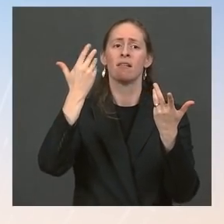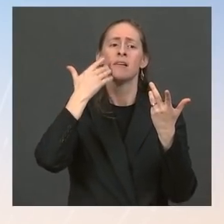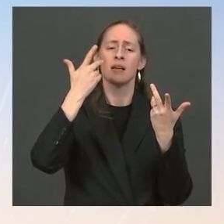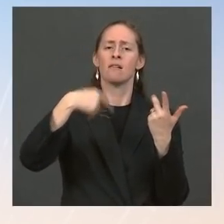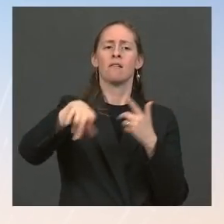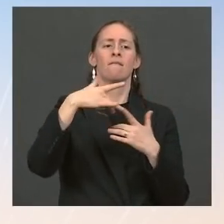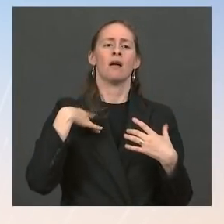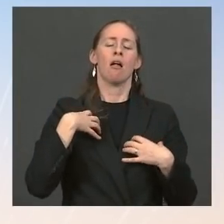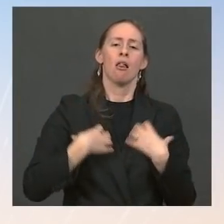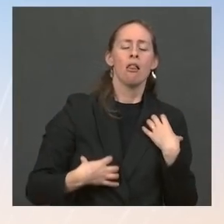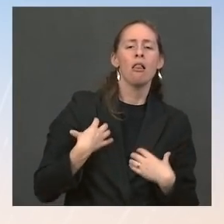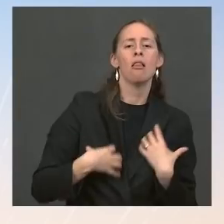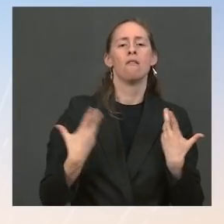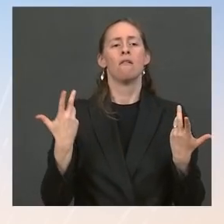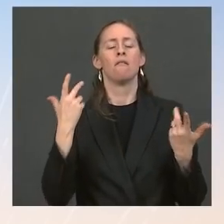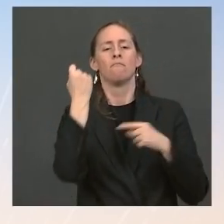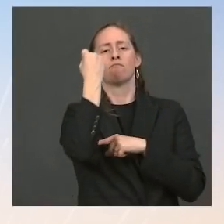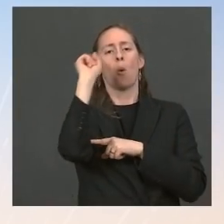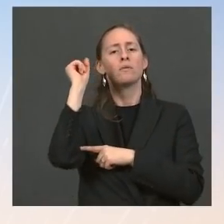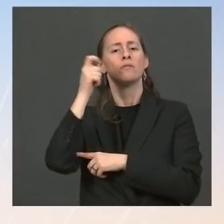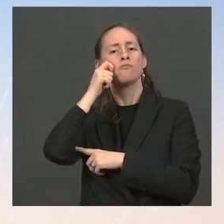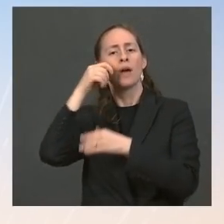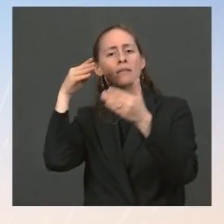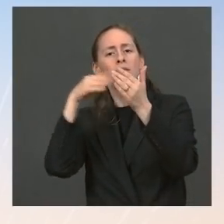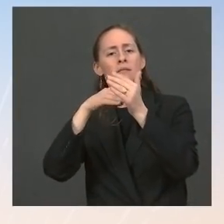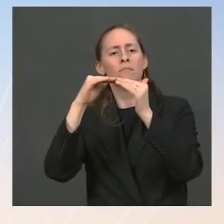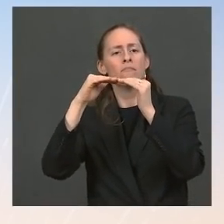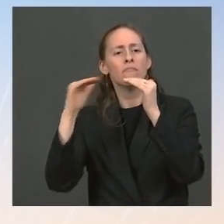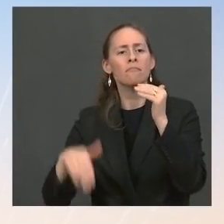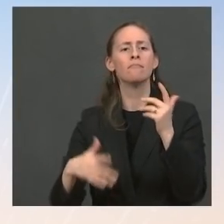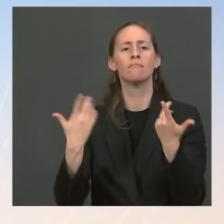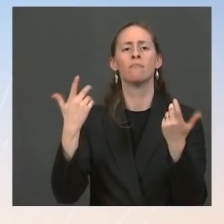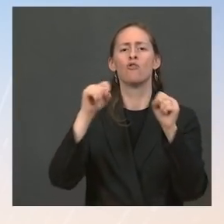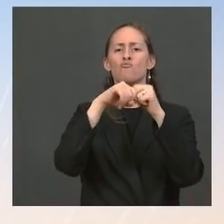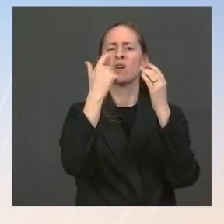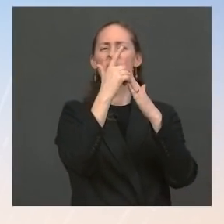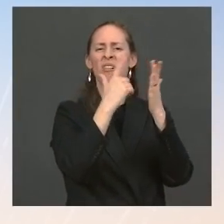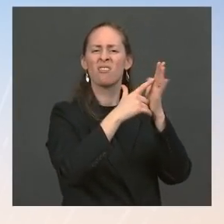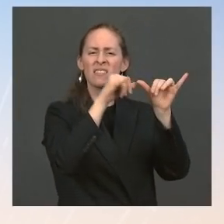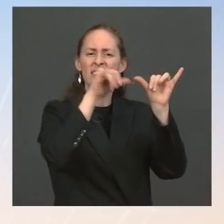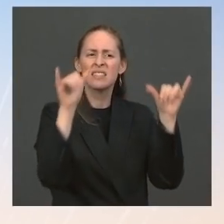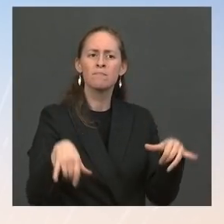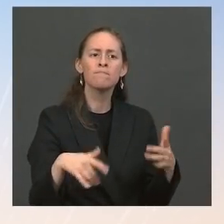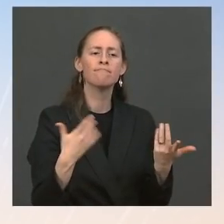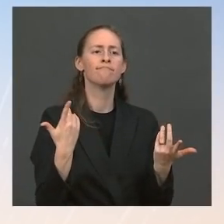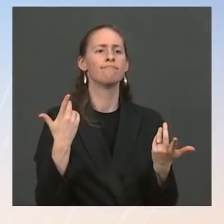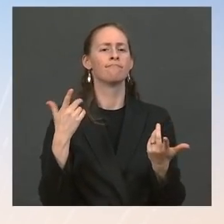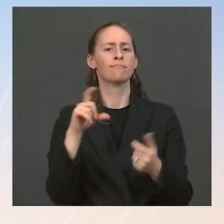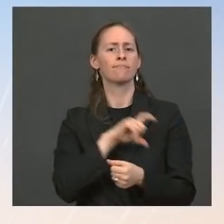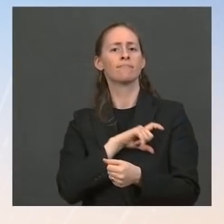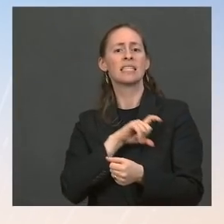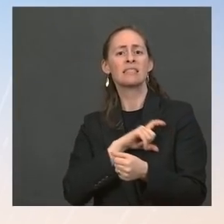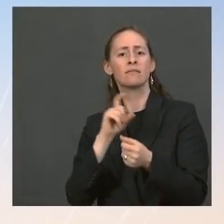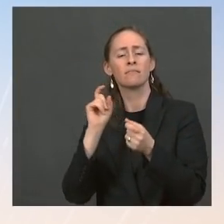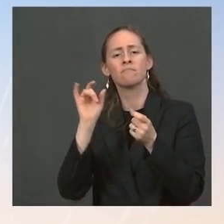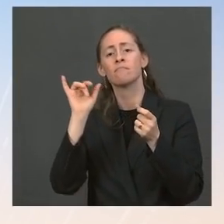whether it's in our legal system or it's in policing and the reforms that need to happen. And that is something where there's not one event,